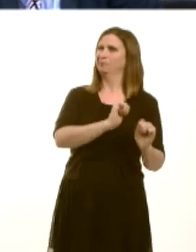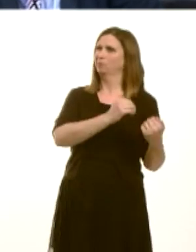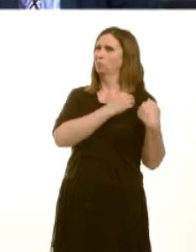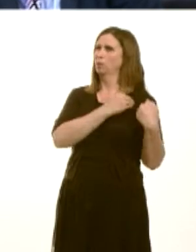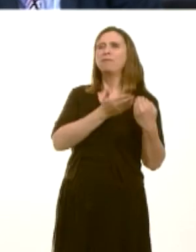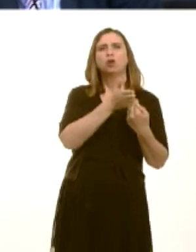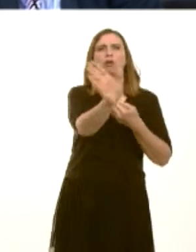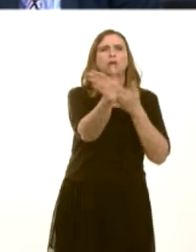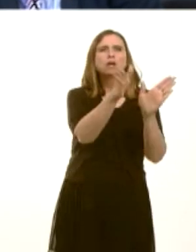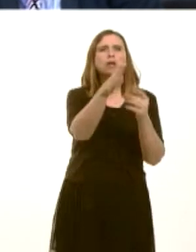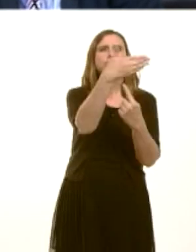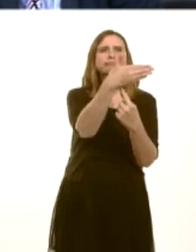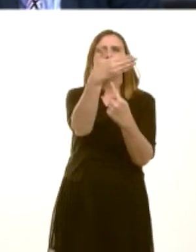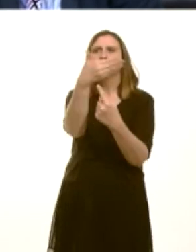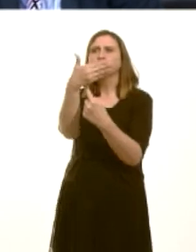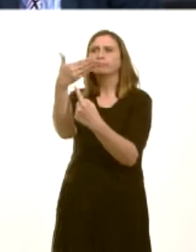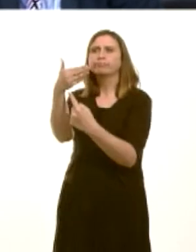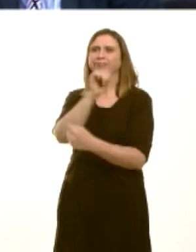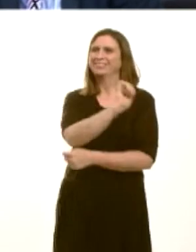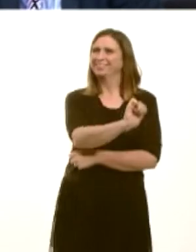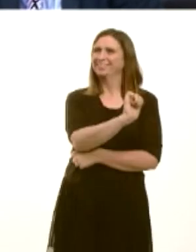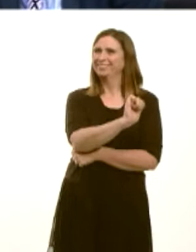We understand they should have been in place some weeks ago, so they have been delayed